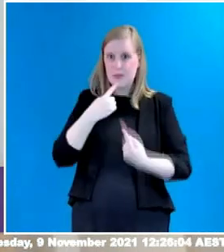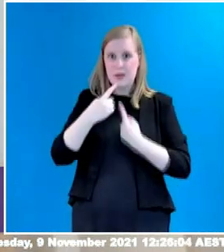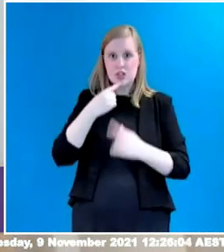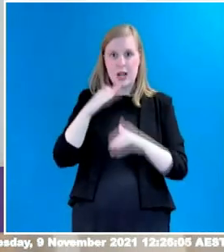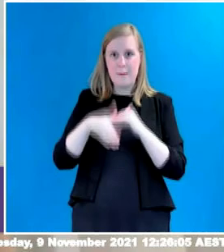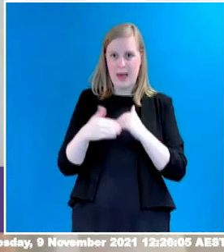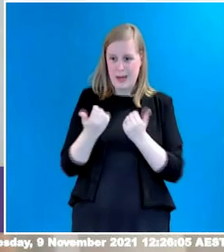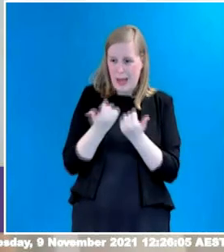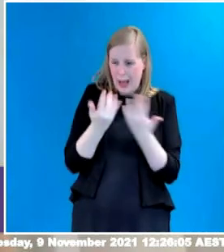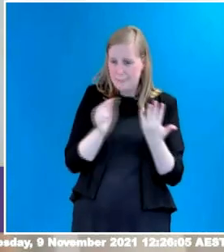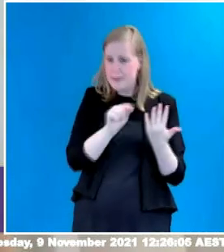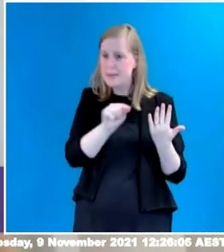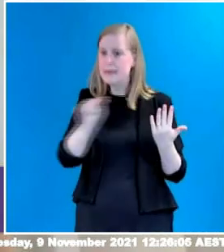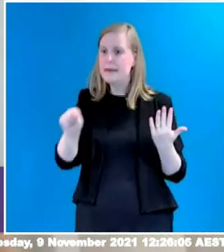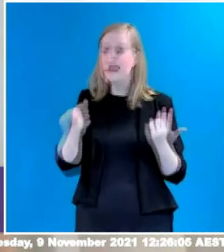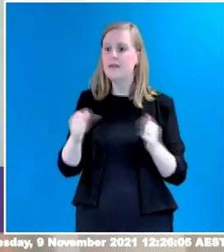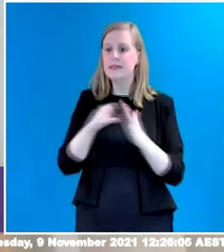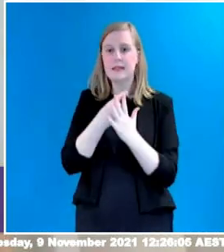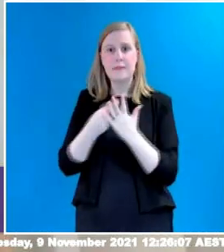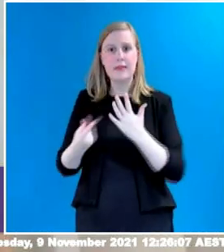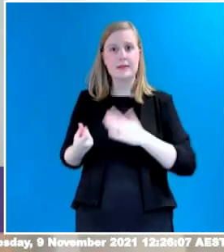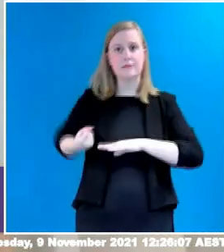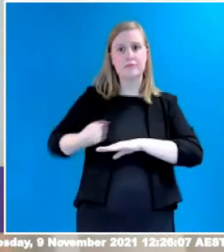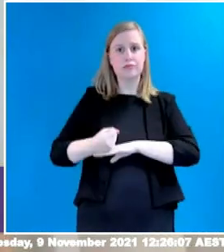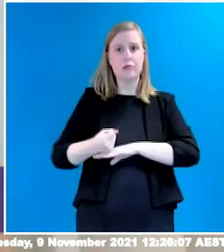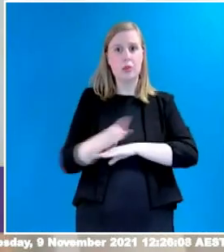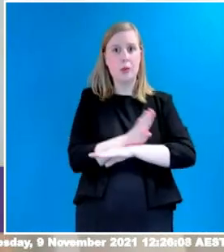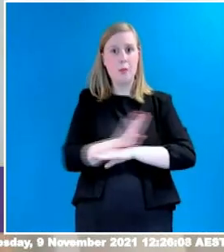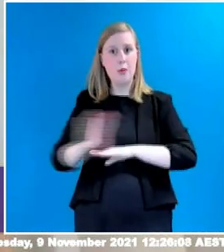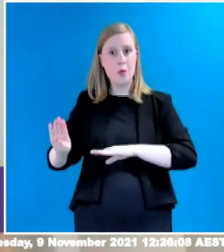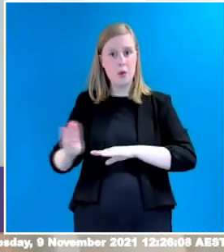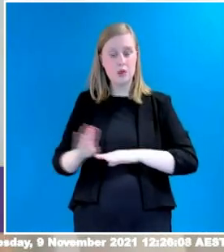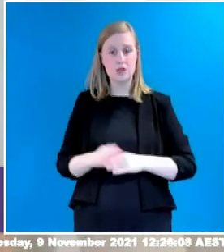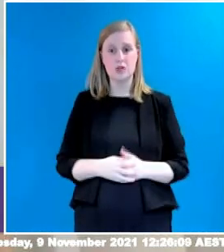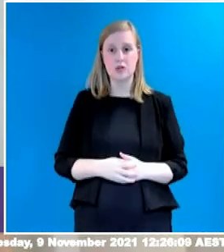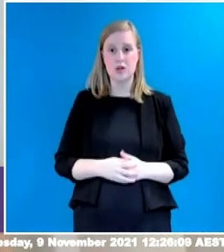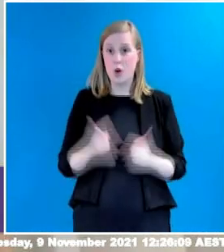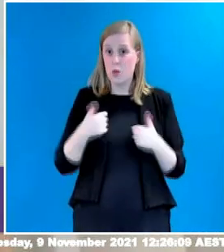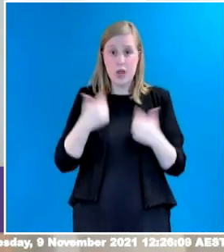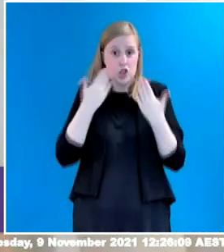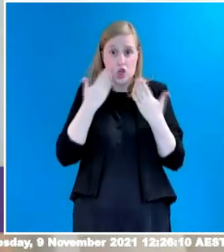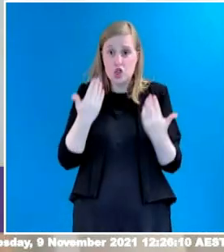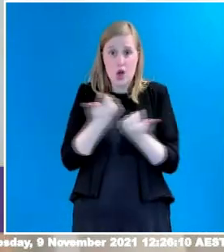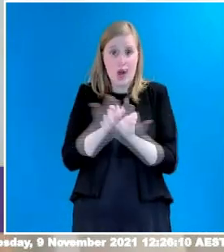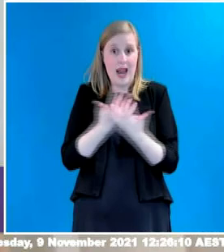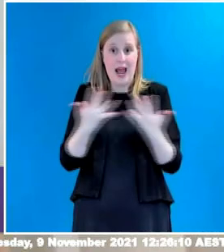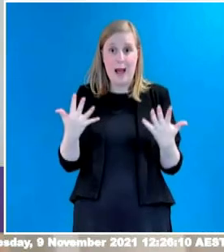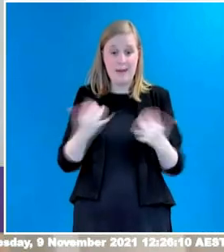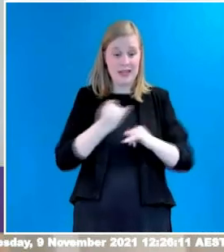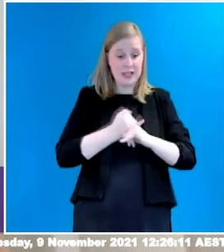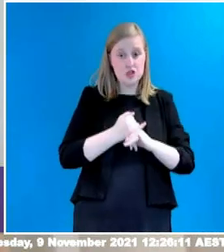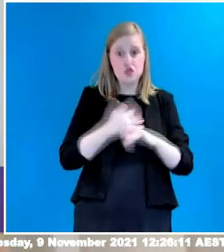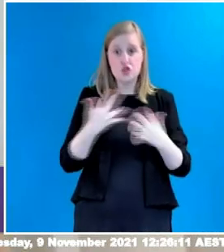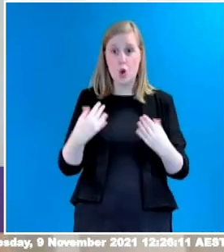We do not know how many members of the Institute of Company Directors identify as disabled people.